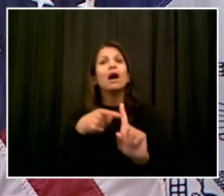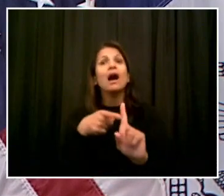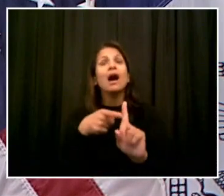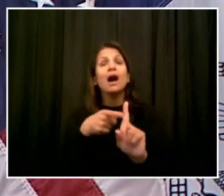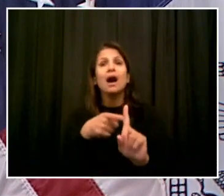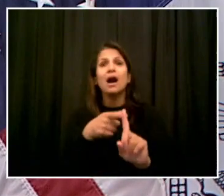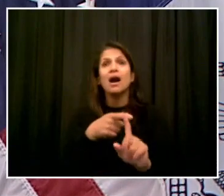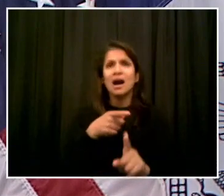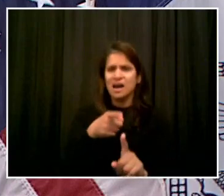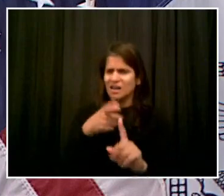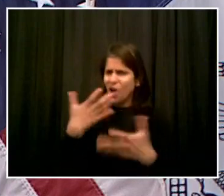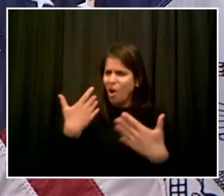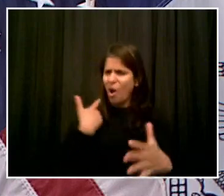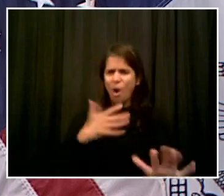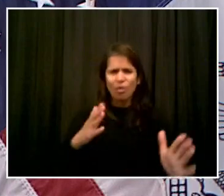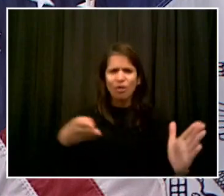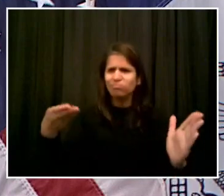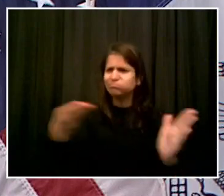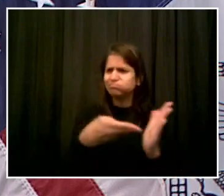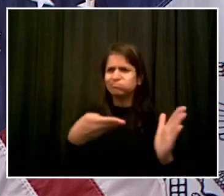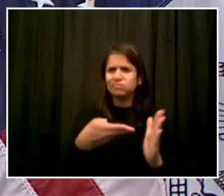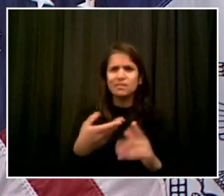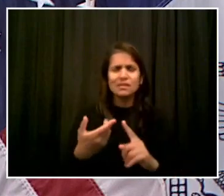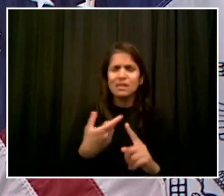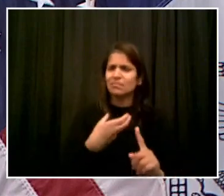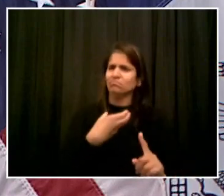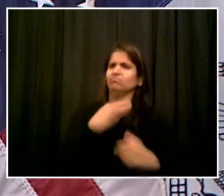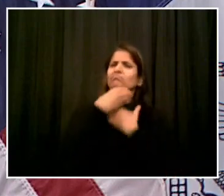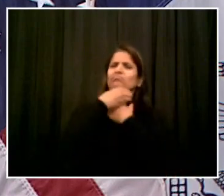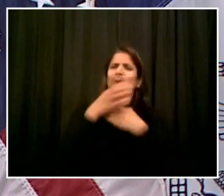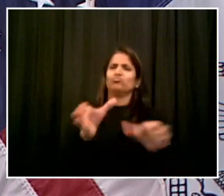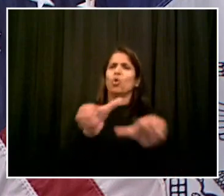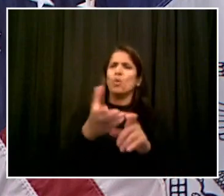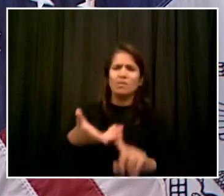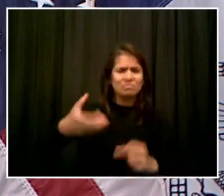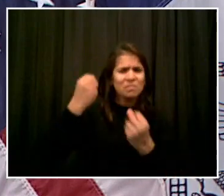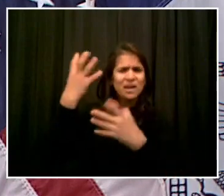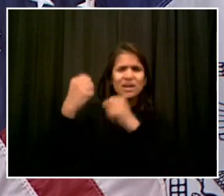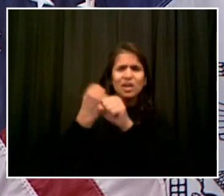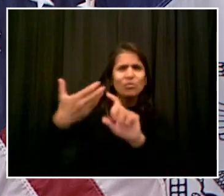CHOKEHOLDS. THE DAY THE HORRIBLE TRAGEDY